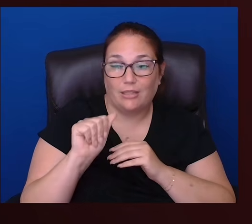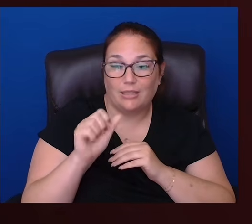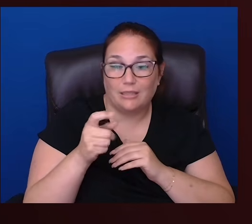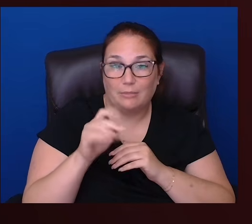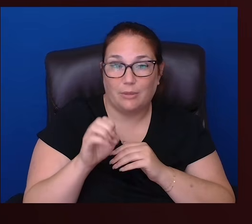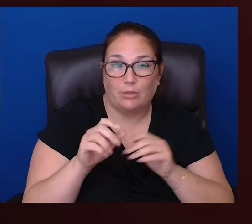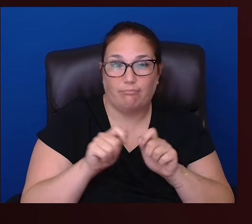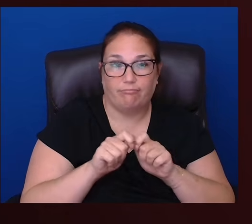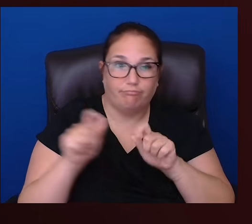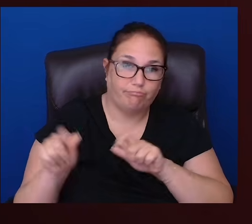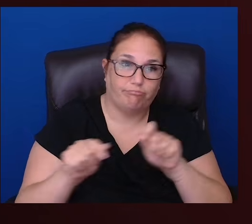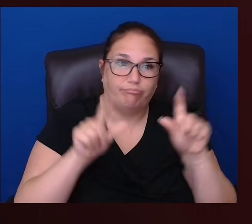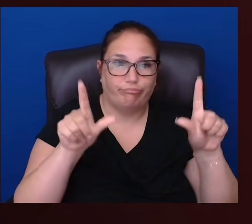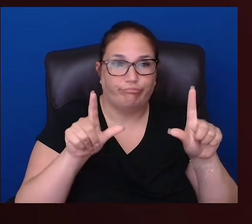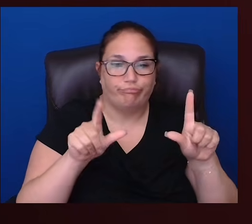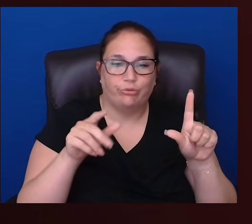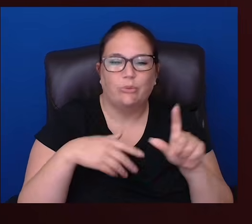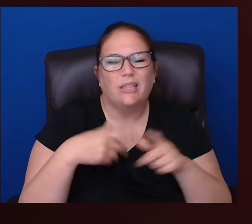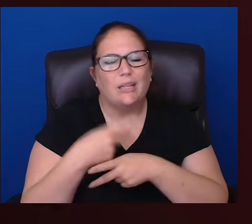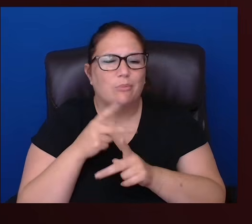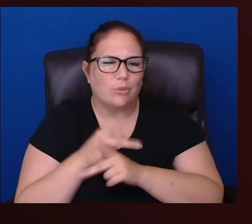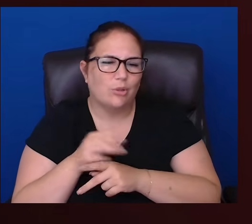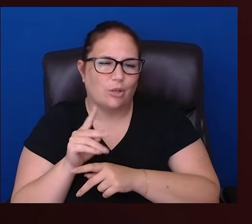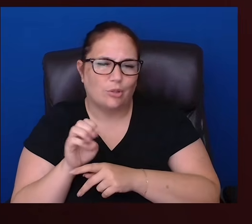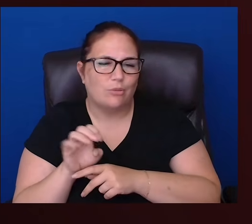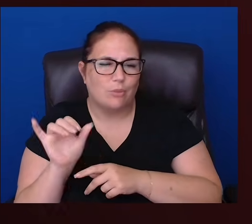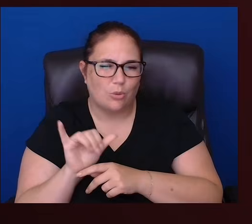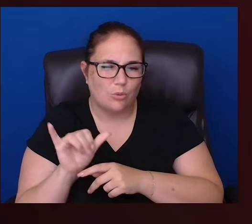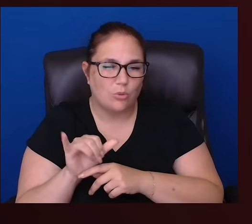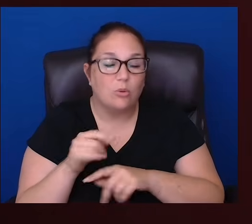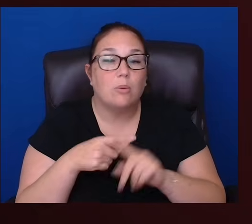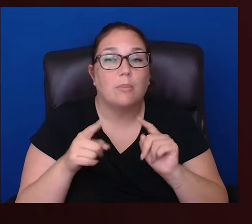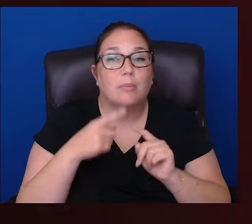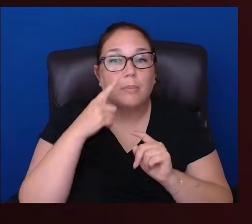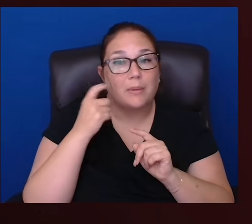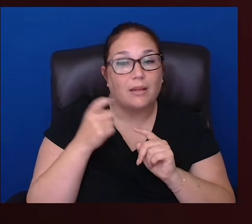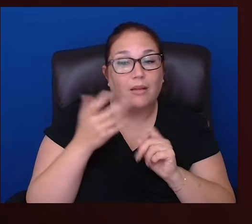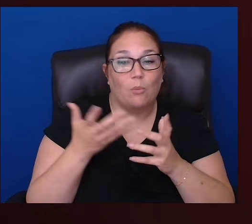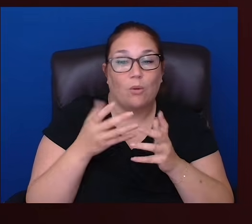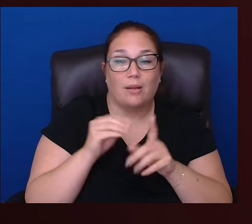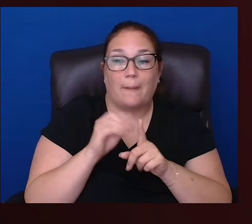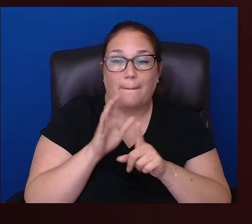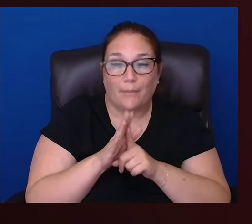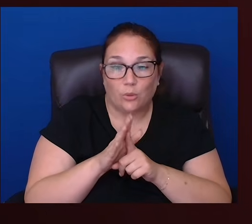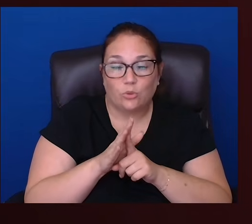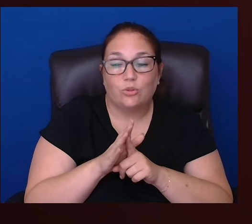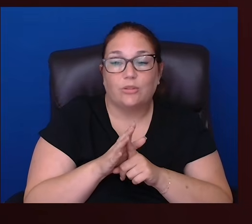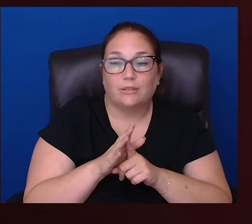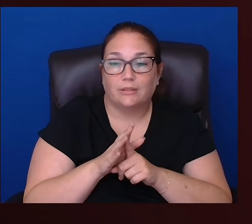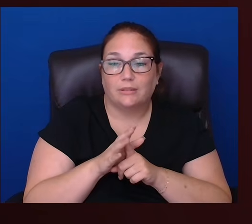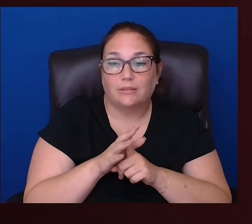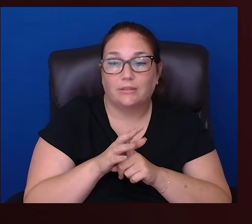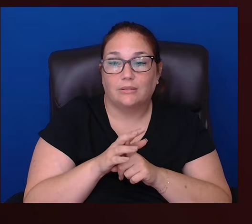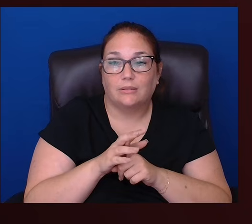and you can do it in production mode too but, because of what it exposes, it's a -- there are certain things you need to do it around it,